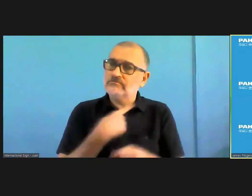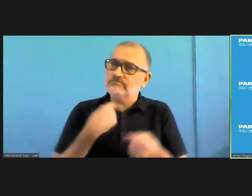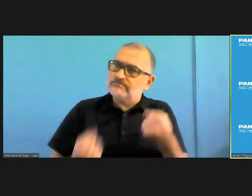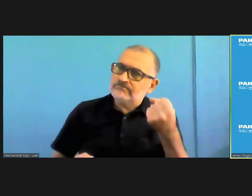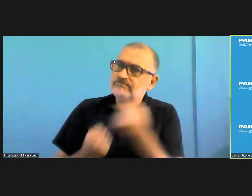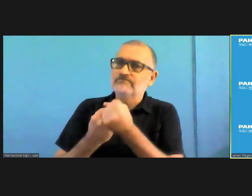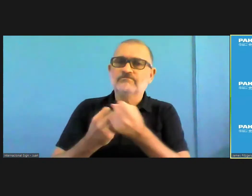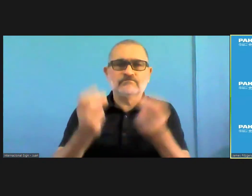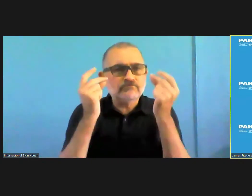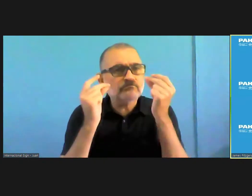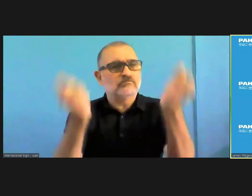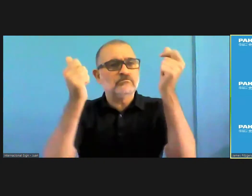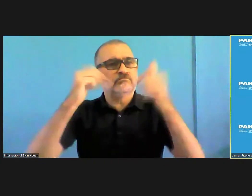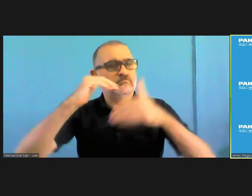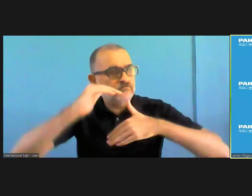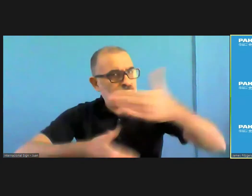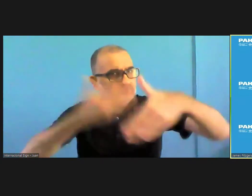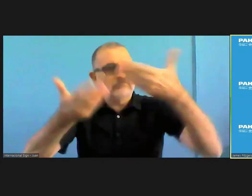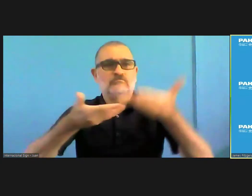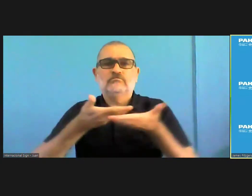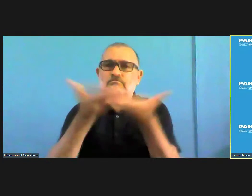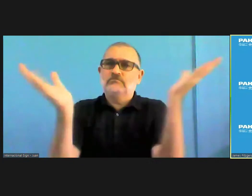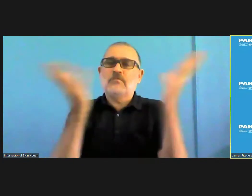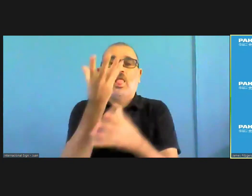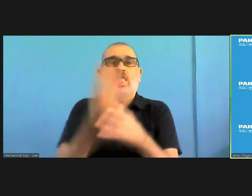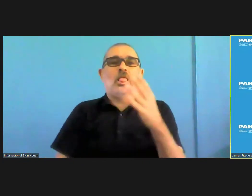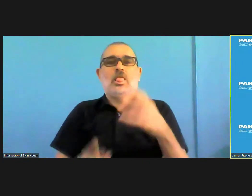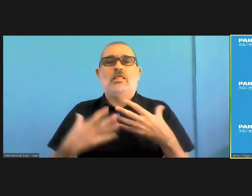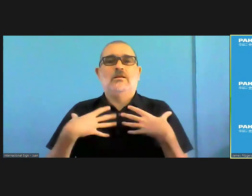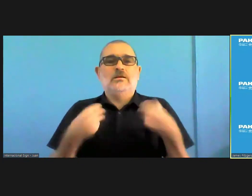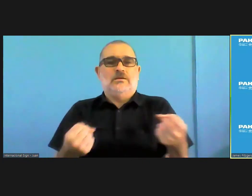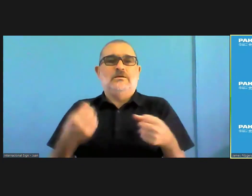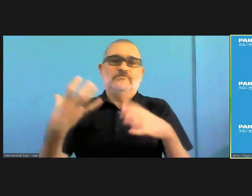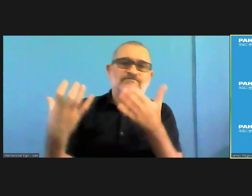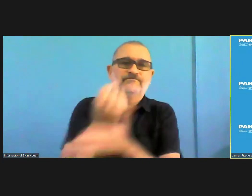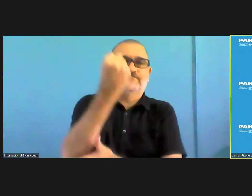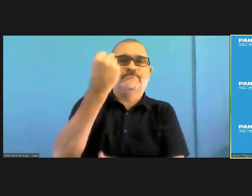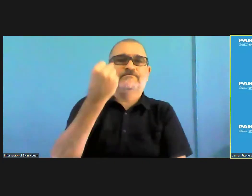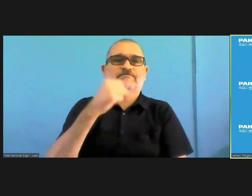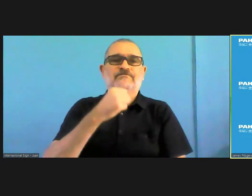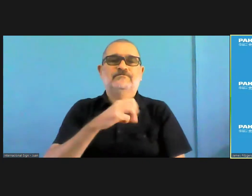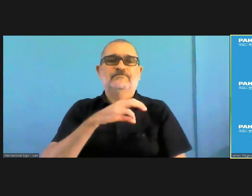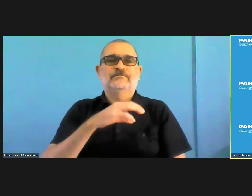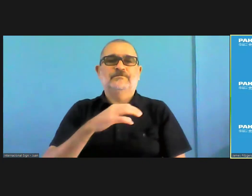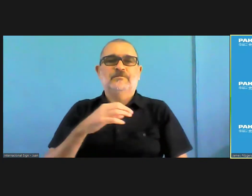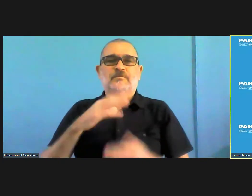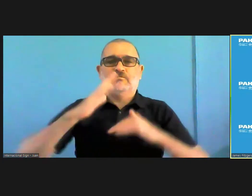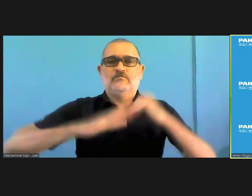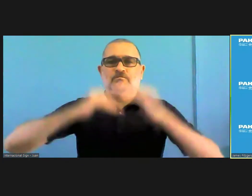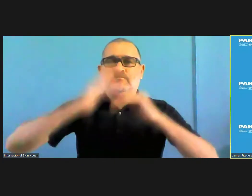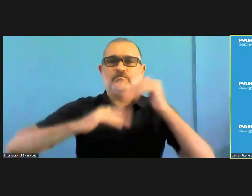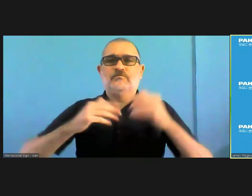in the future health of people and communities, and also in the resilience of future health systems.